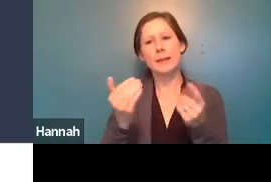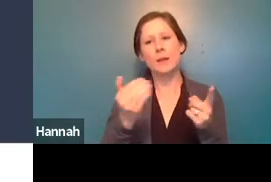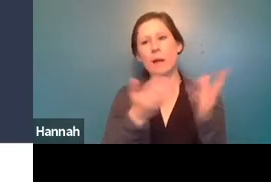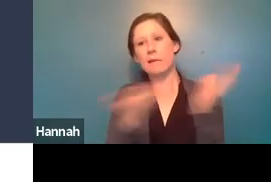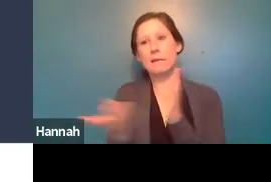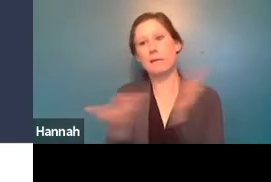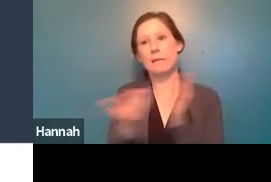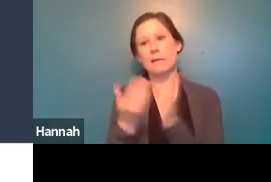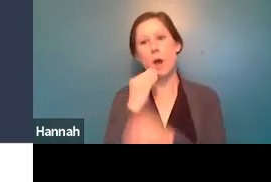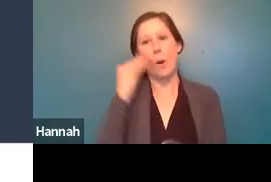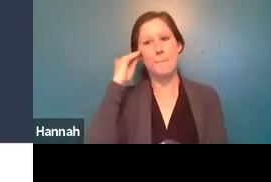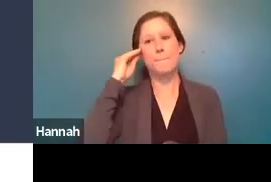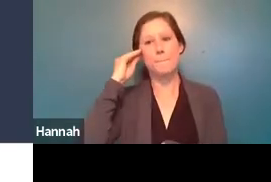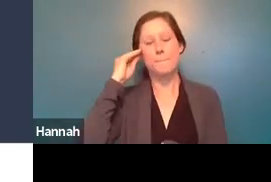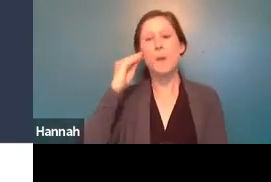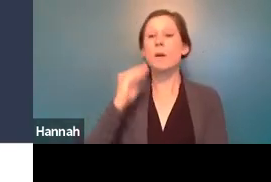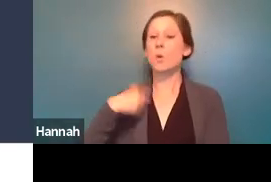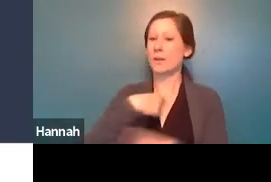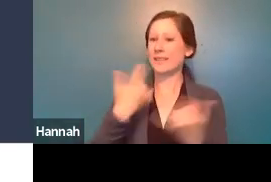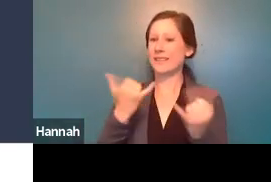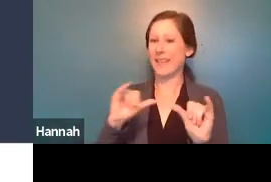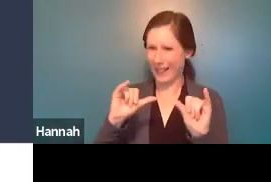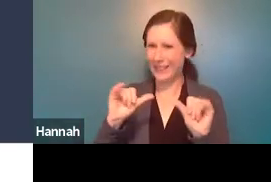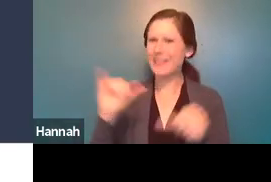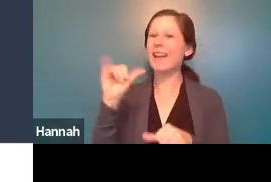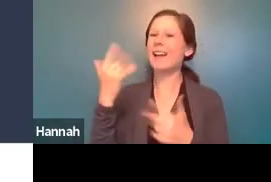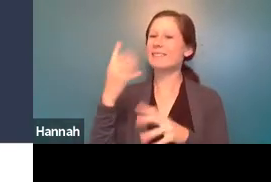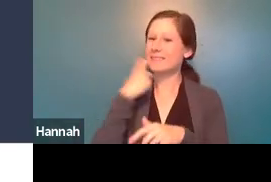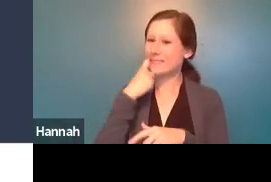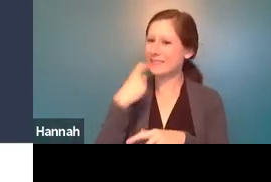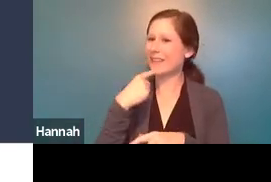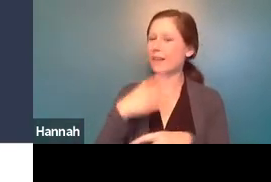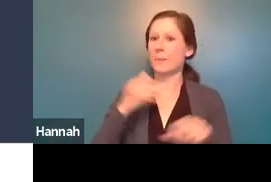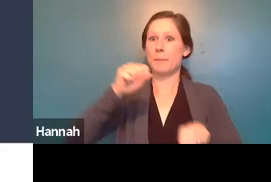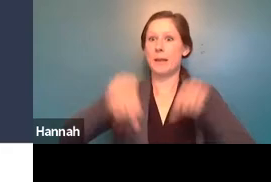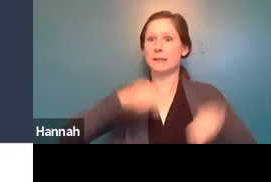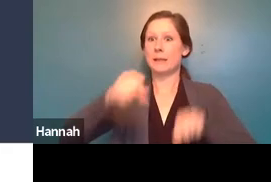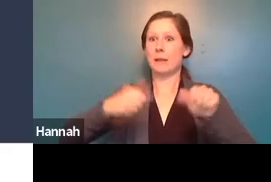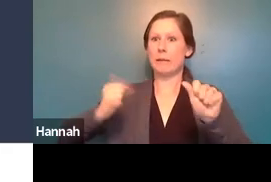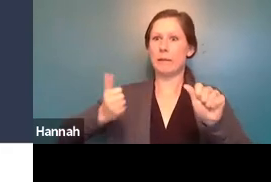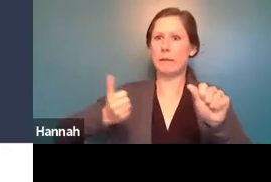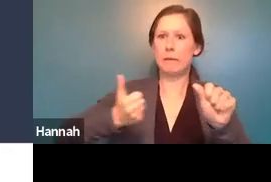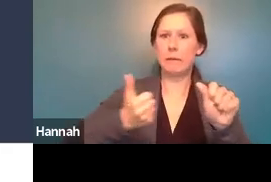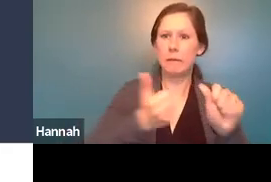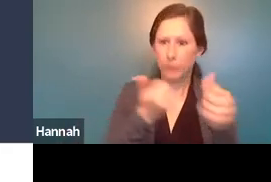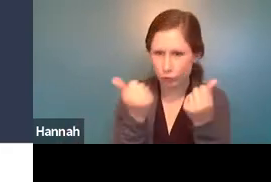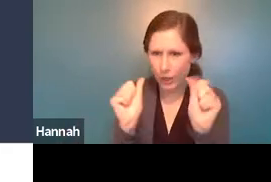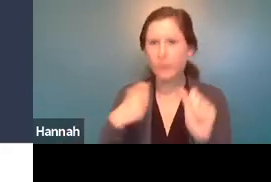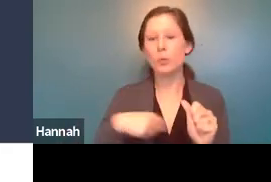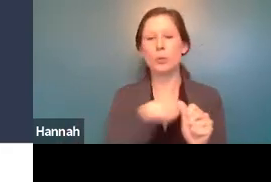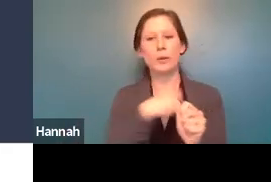are still, like I said, making our bicycle. But I'm confident that we're not done with this quarantine quite yet and so